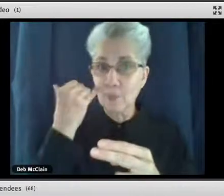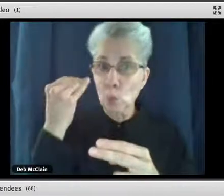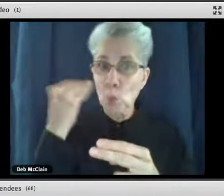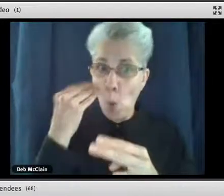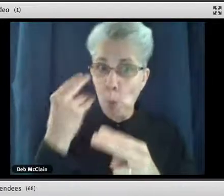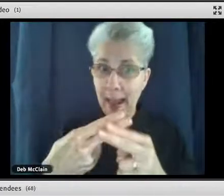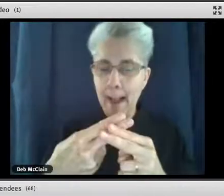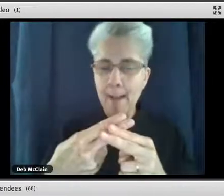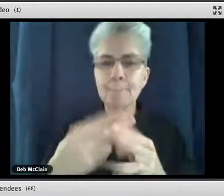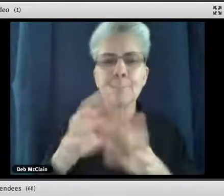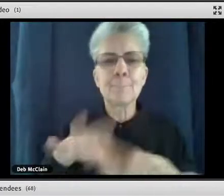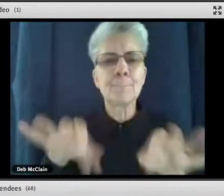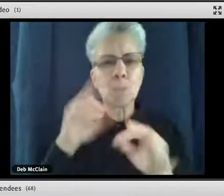with the name sequence if you know the name.